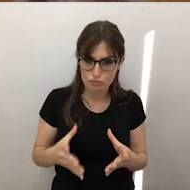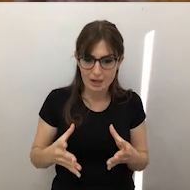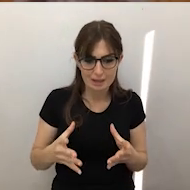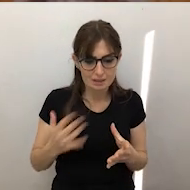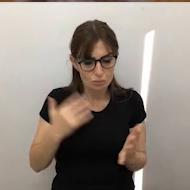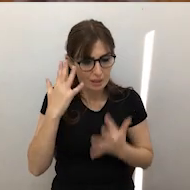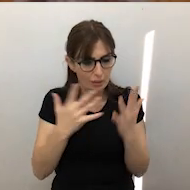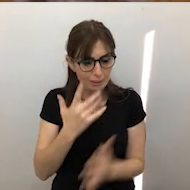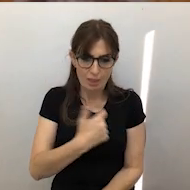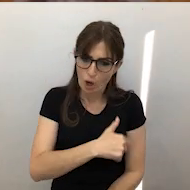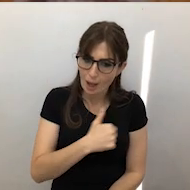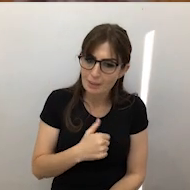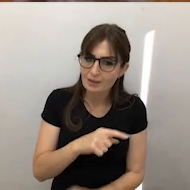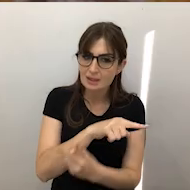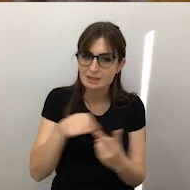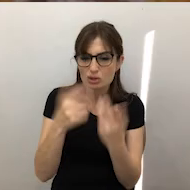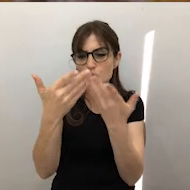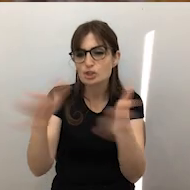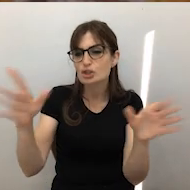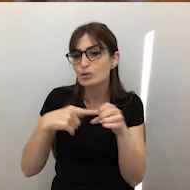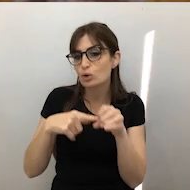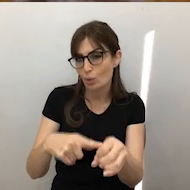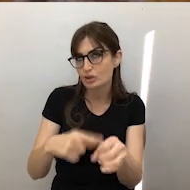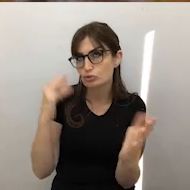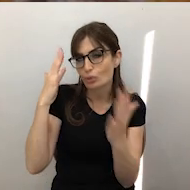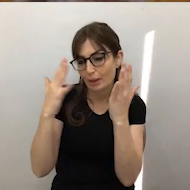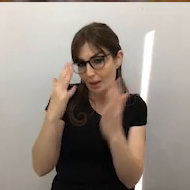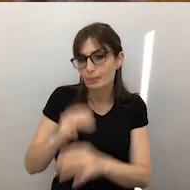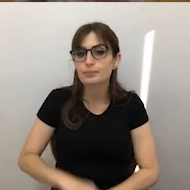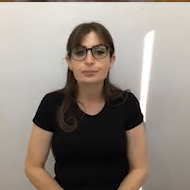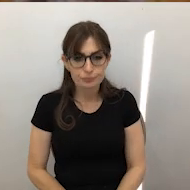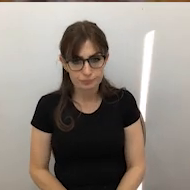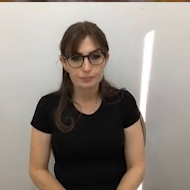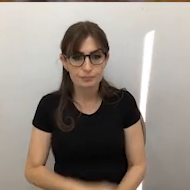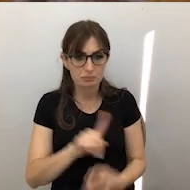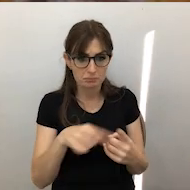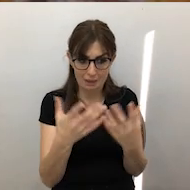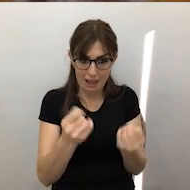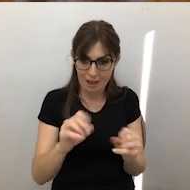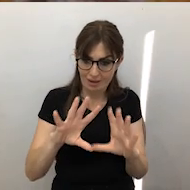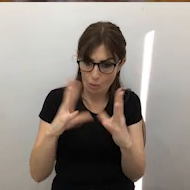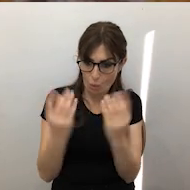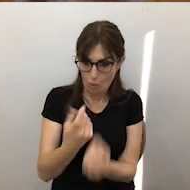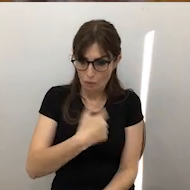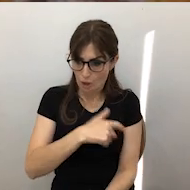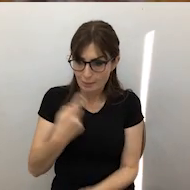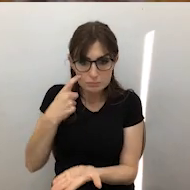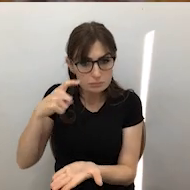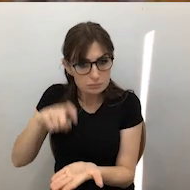when it comes to liabilities, there are two general questions we should consider. First, have all liabilities been identified?